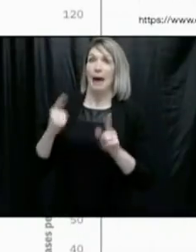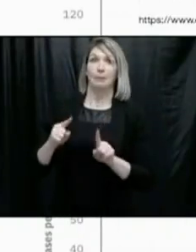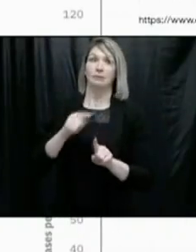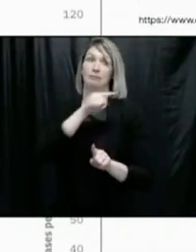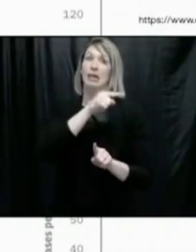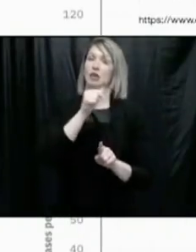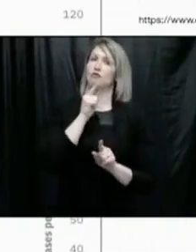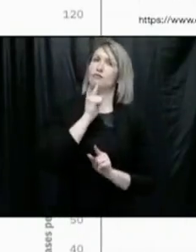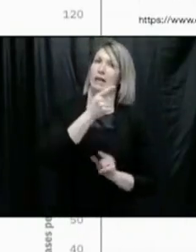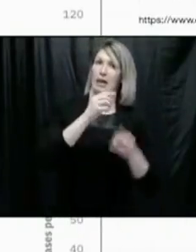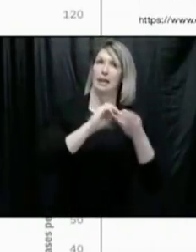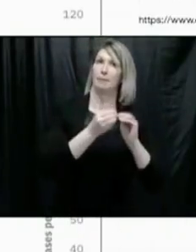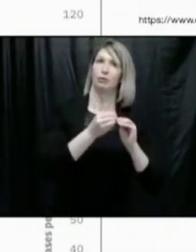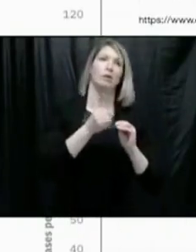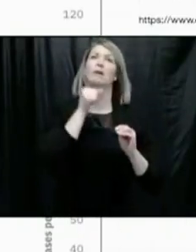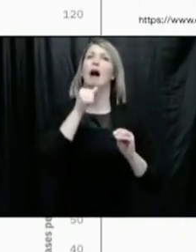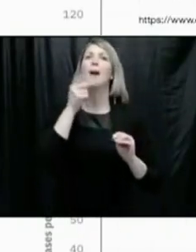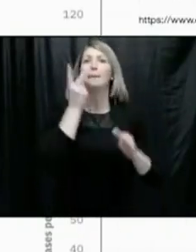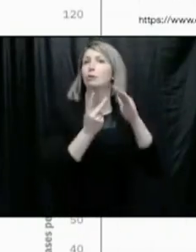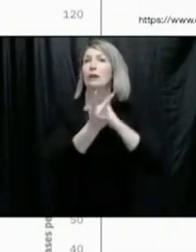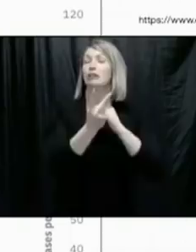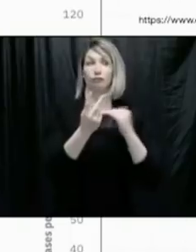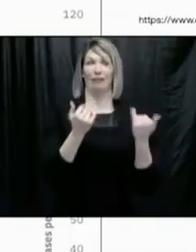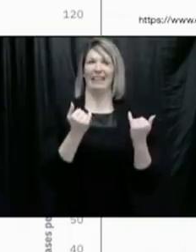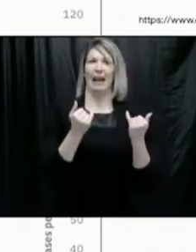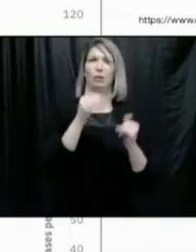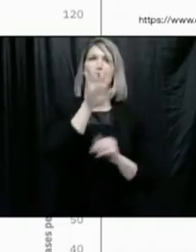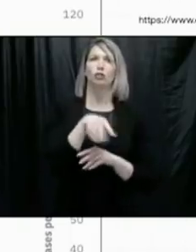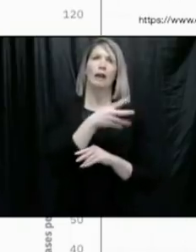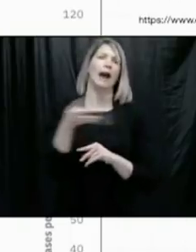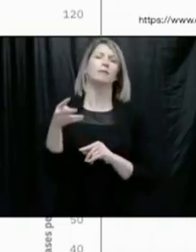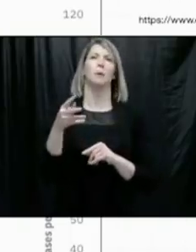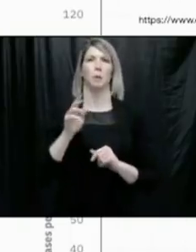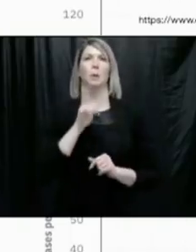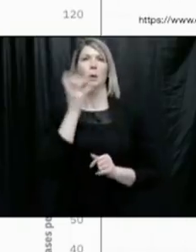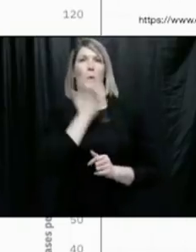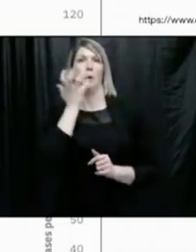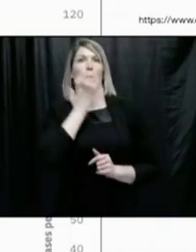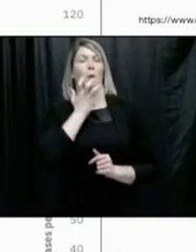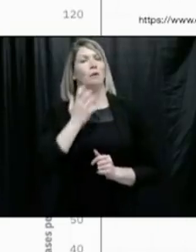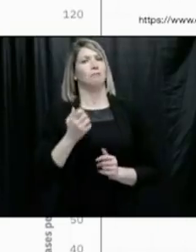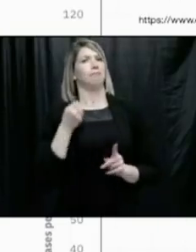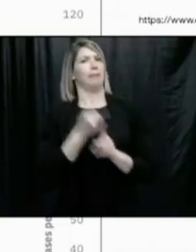AND THESE ARE REAL NUMBERS. AND NOT MODELING. SO EVERYTHING THAT WE'RE